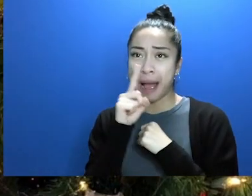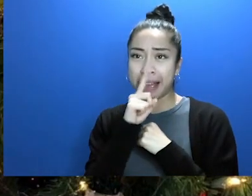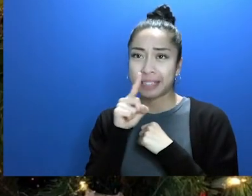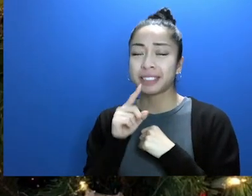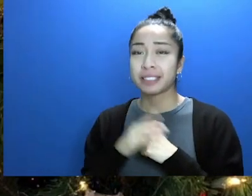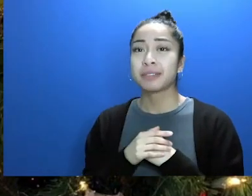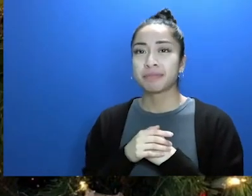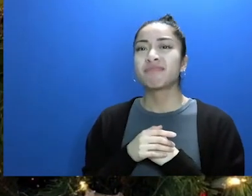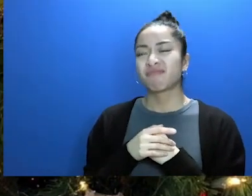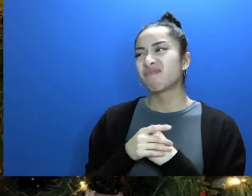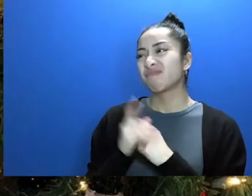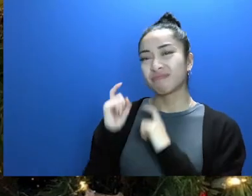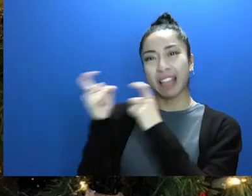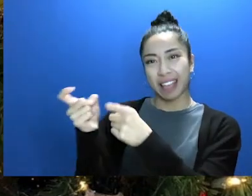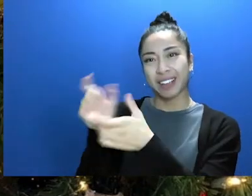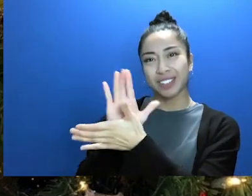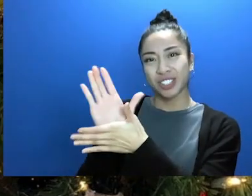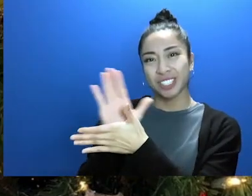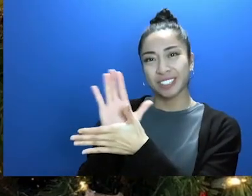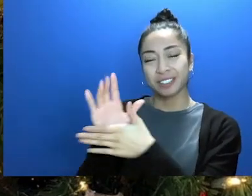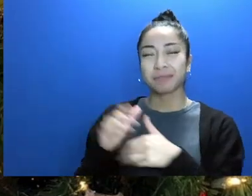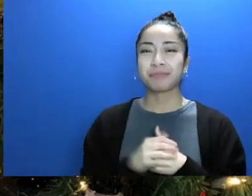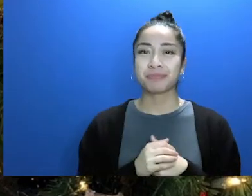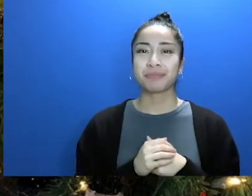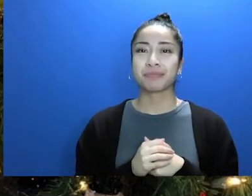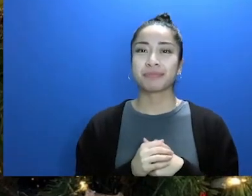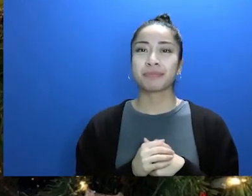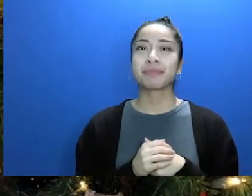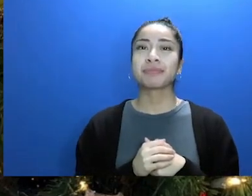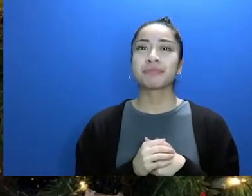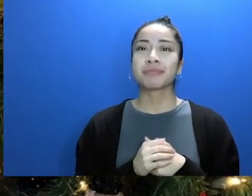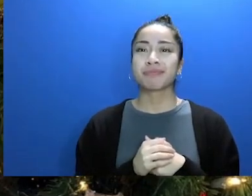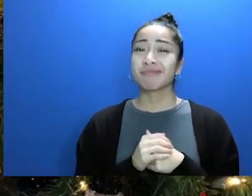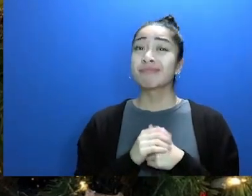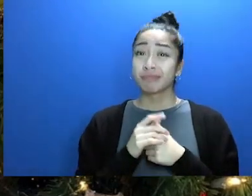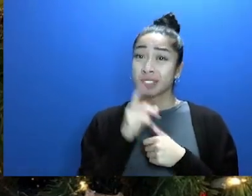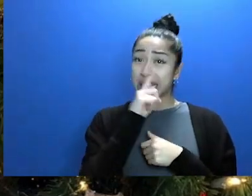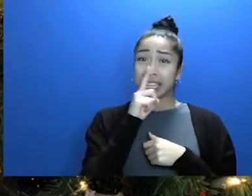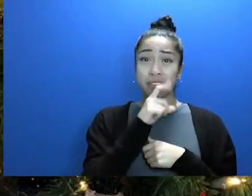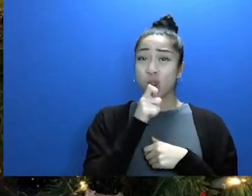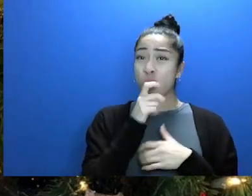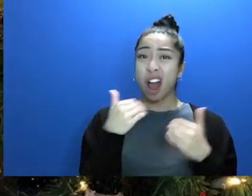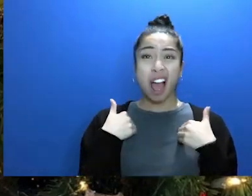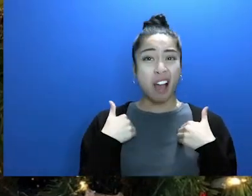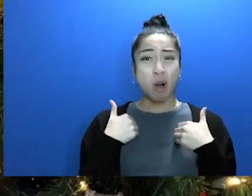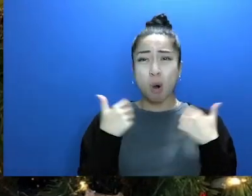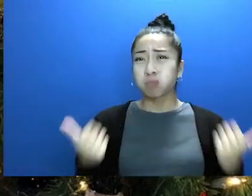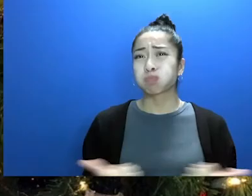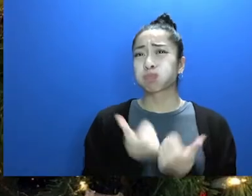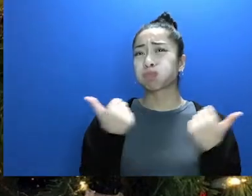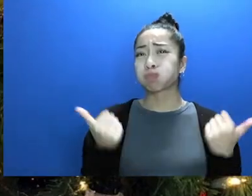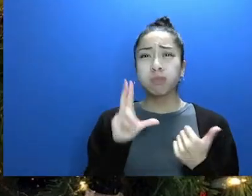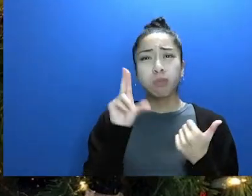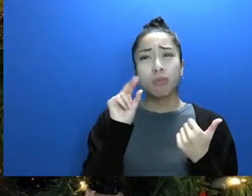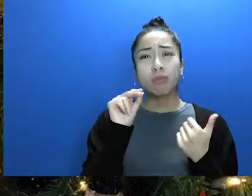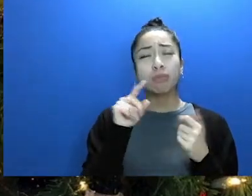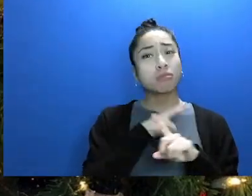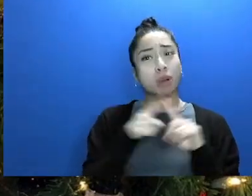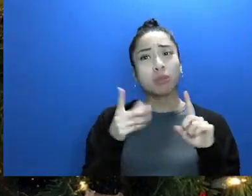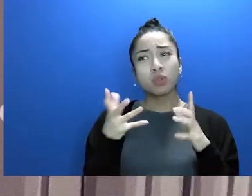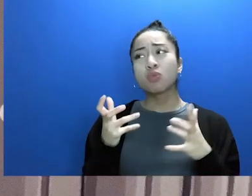clarus didn't have much but still plenty to share it's important in life to show that you care what